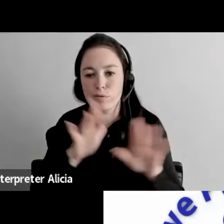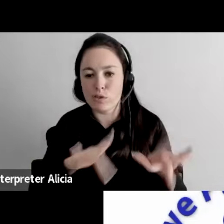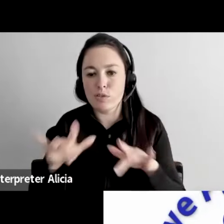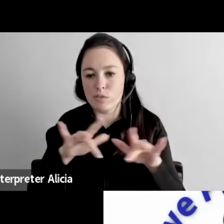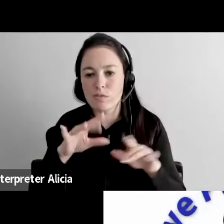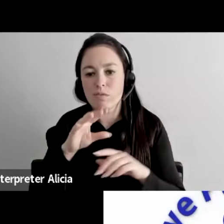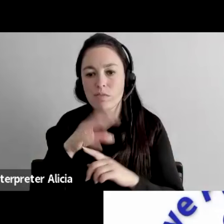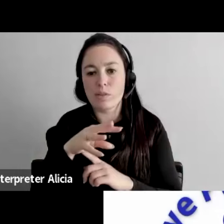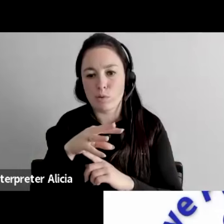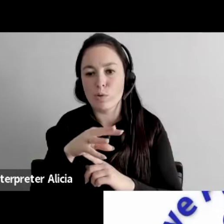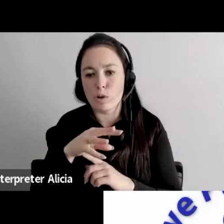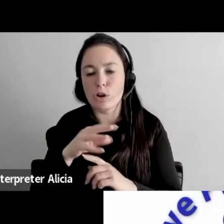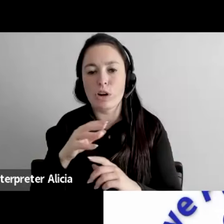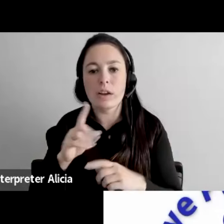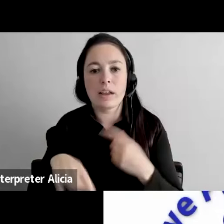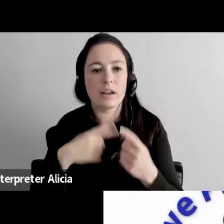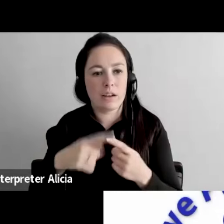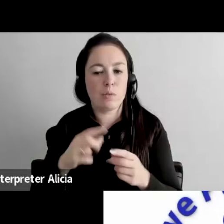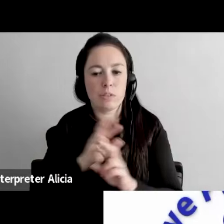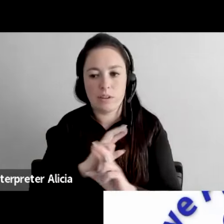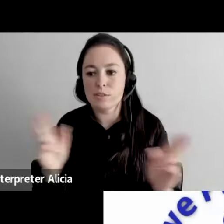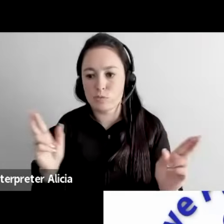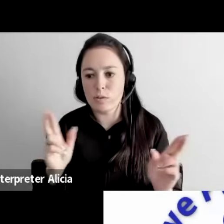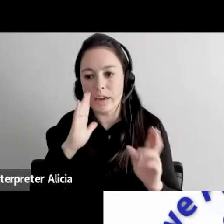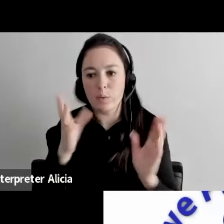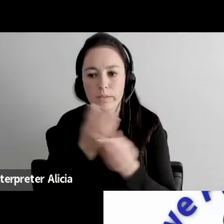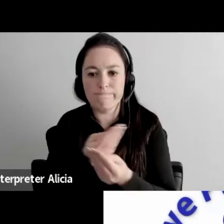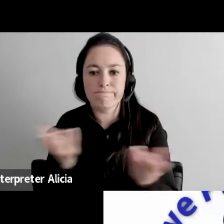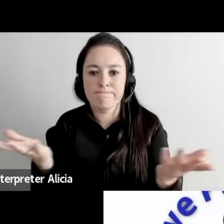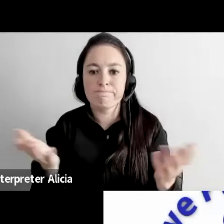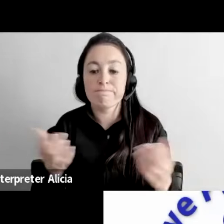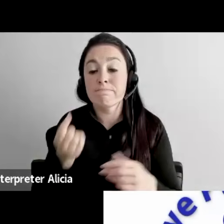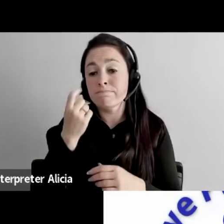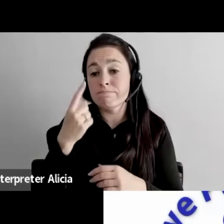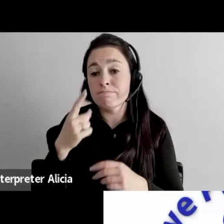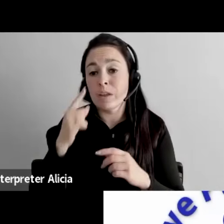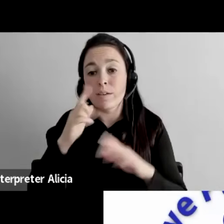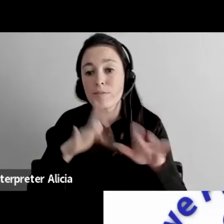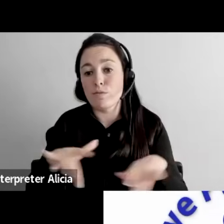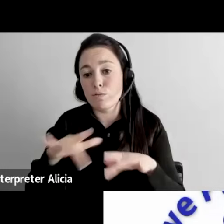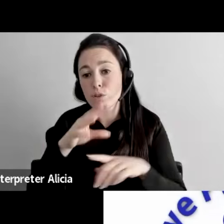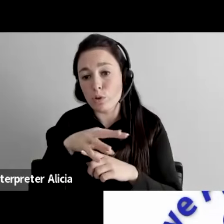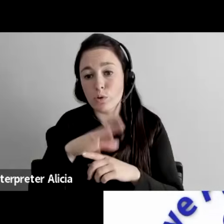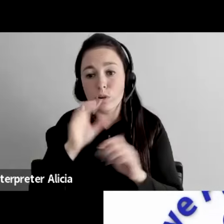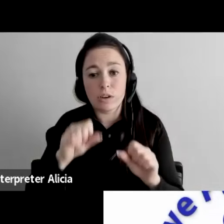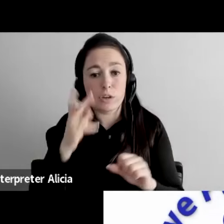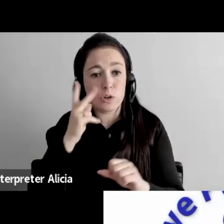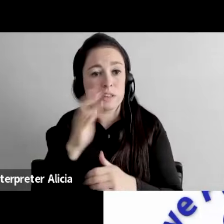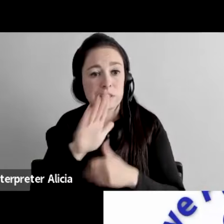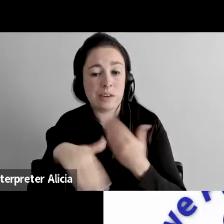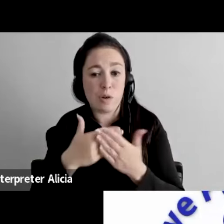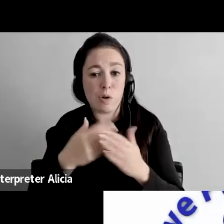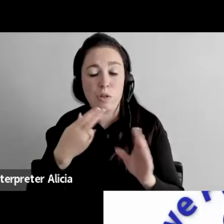as soon as that's available. And in the recording, you will be able to see all participants. We apologize